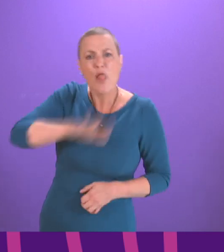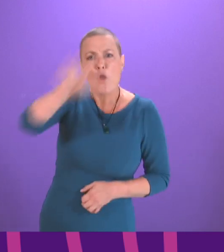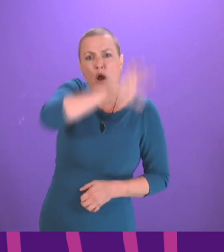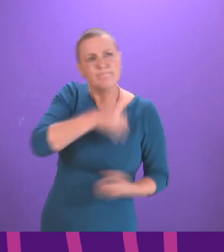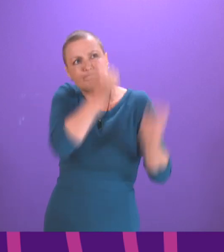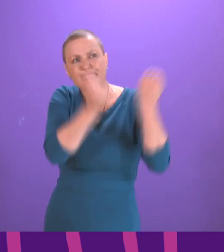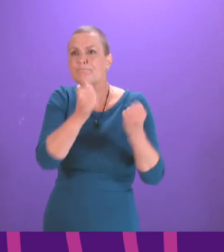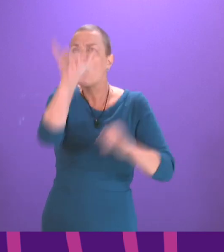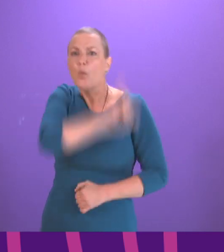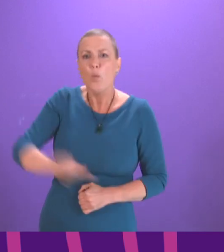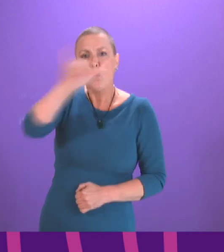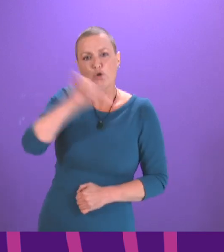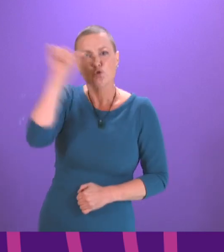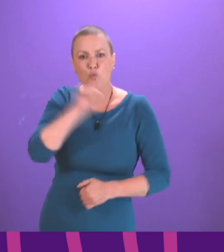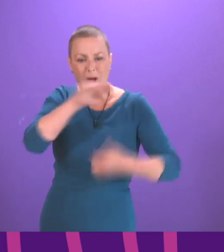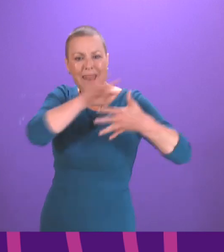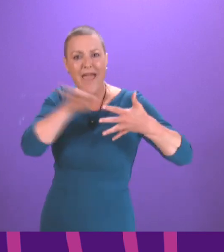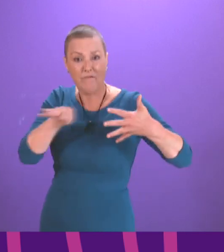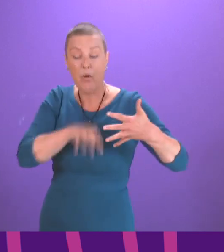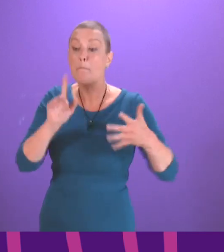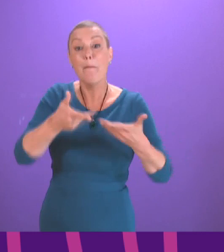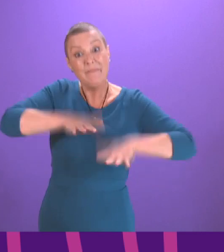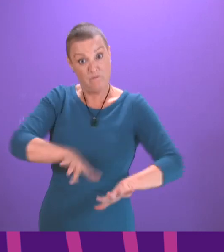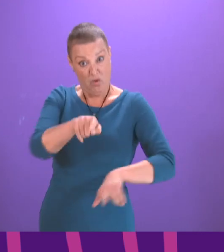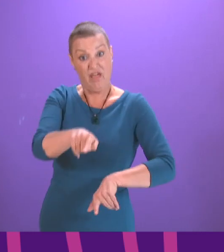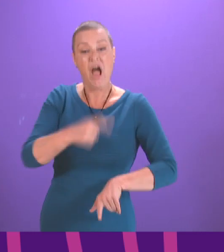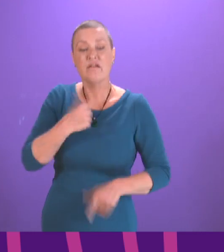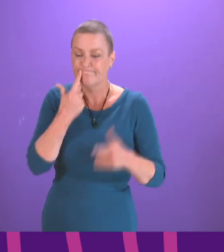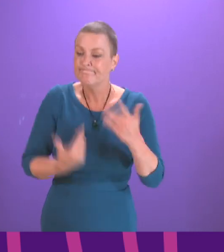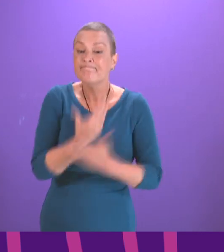First, I will give an update on today’s Covid statistics. The total number of positive